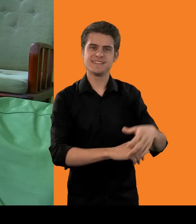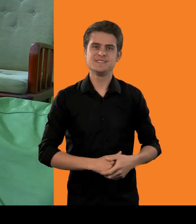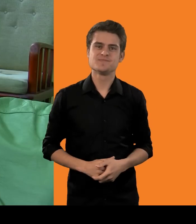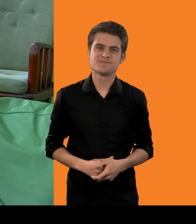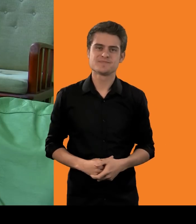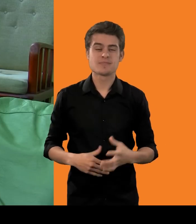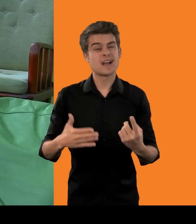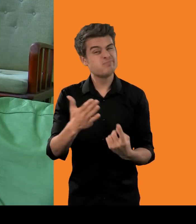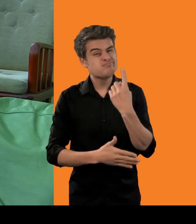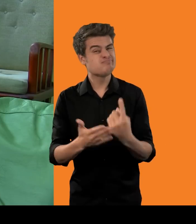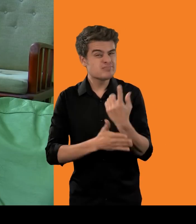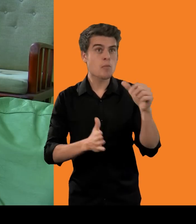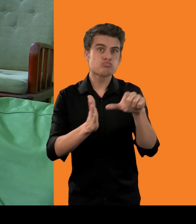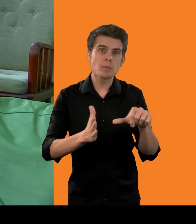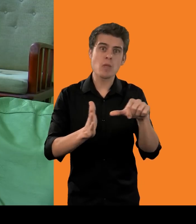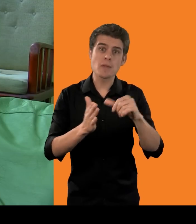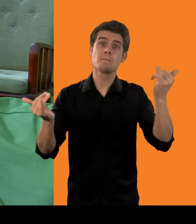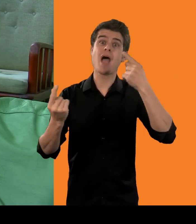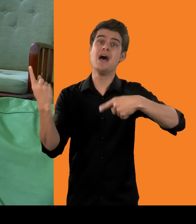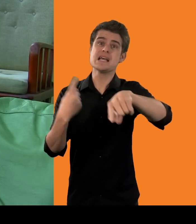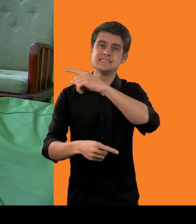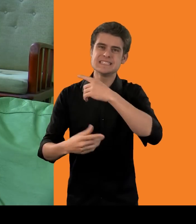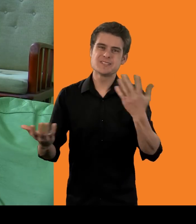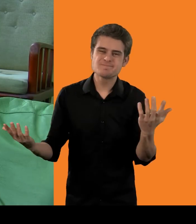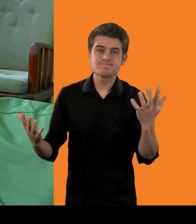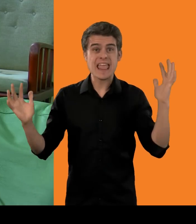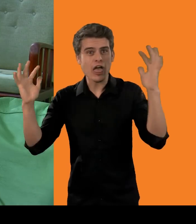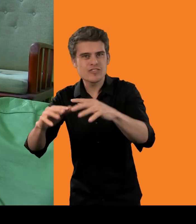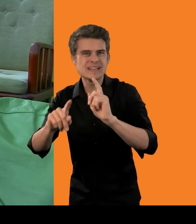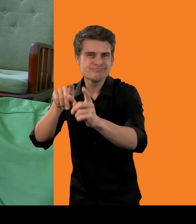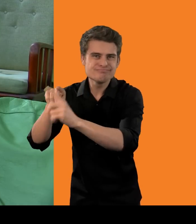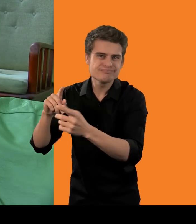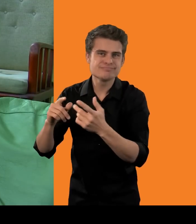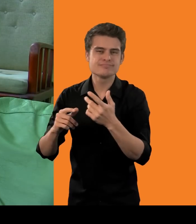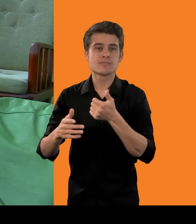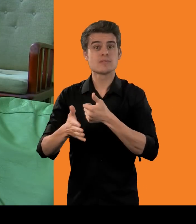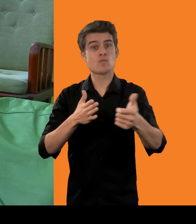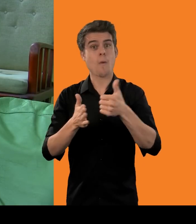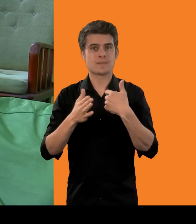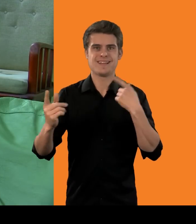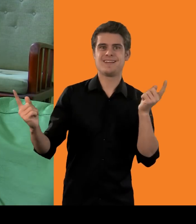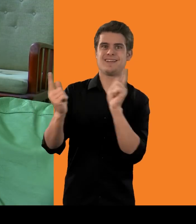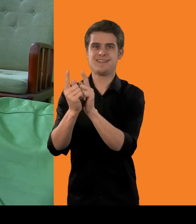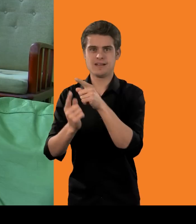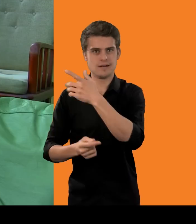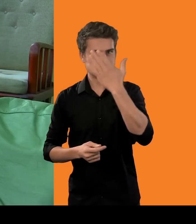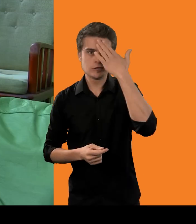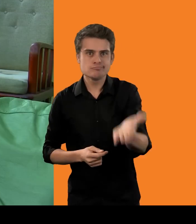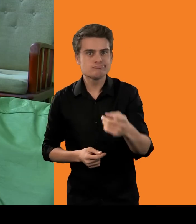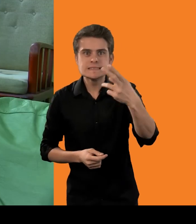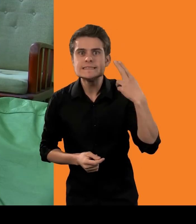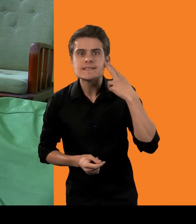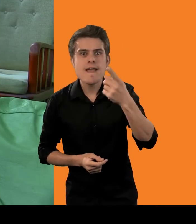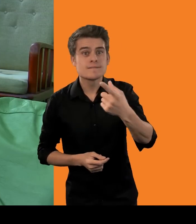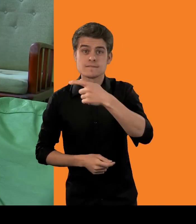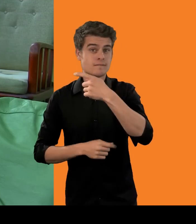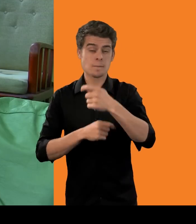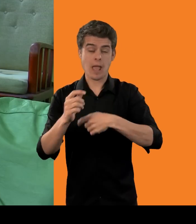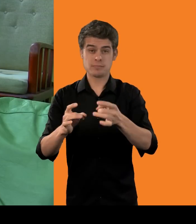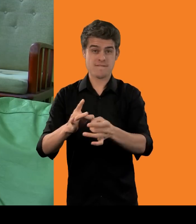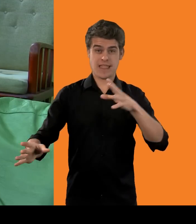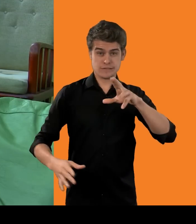One problem at a party or any gathering is when you meet new people for the first time